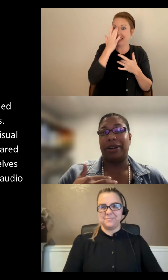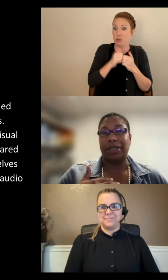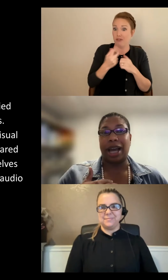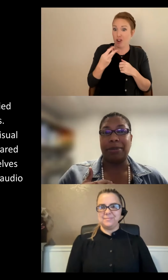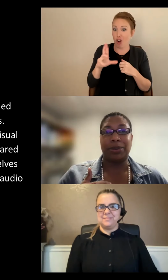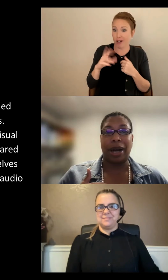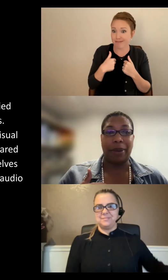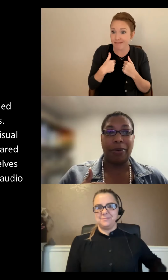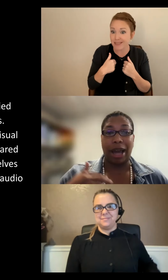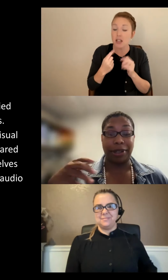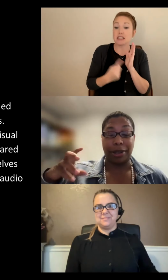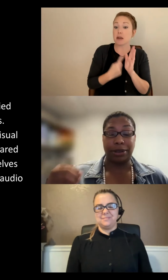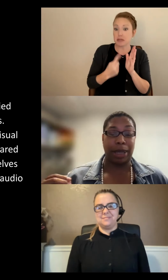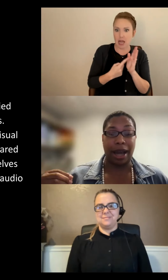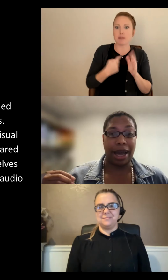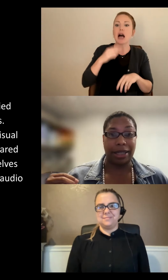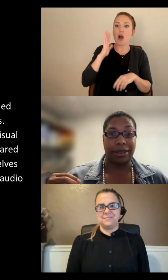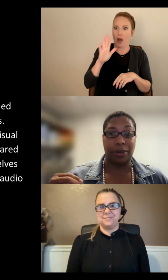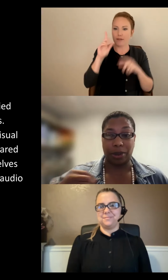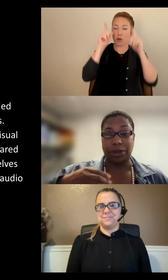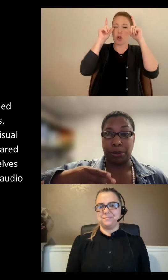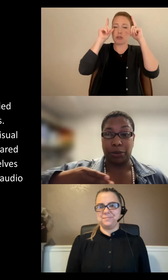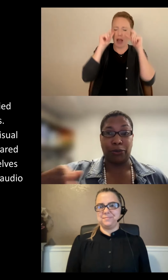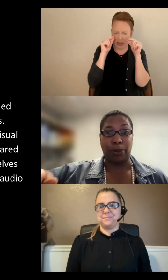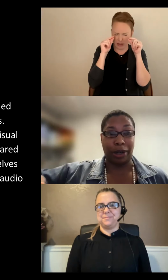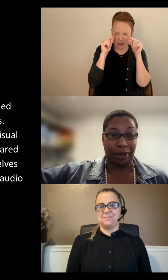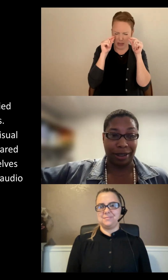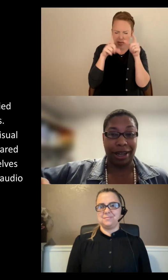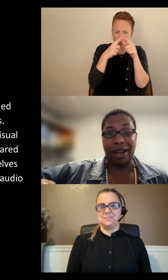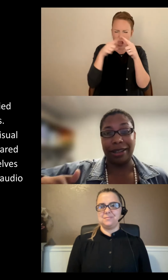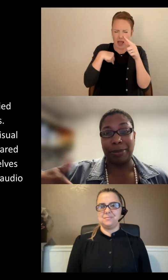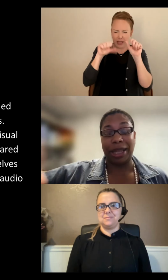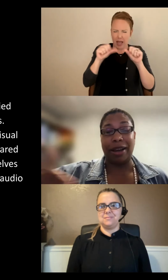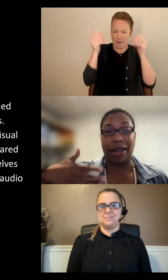There are times where I will have to close my eyes in order to move forward depending